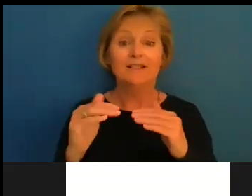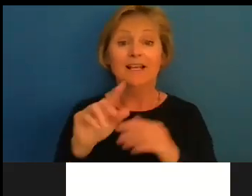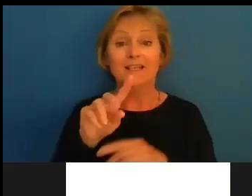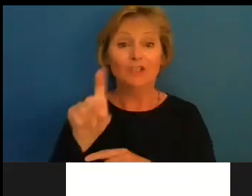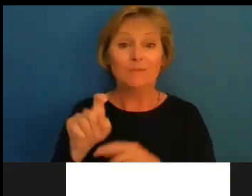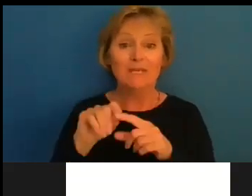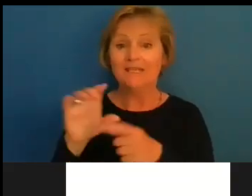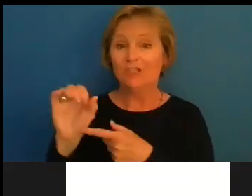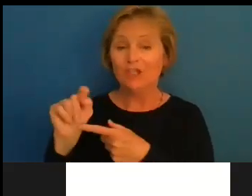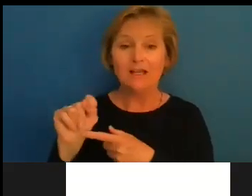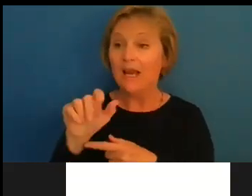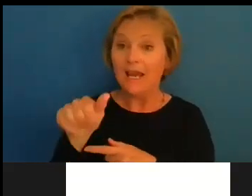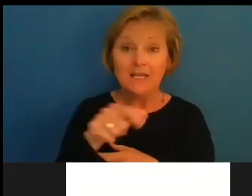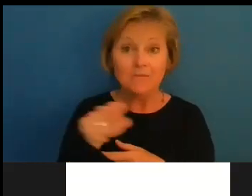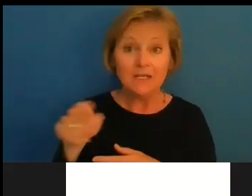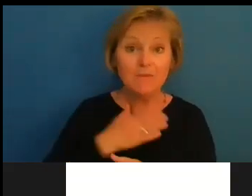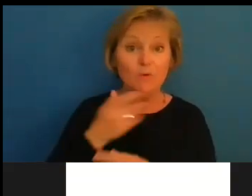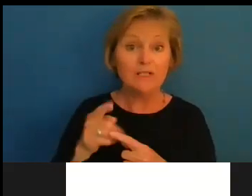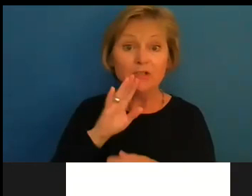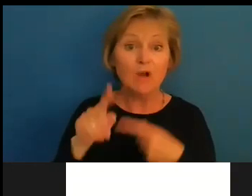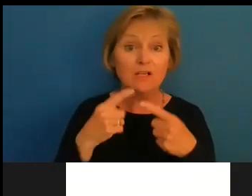Would anyone speak in the intersection of ageism against older people